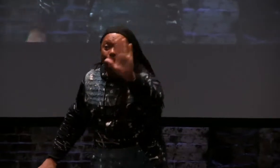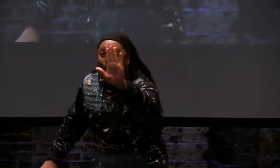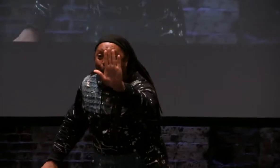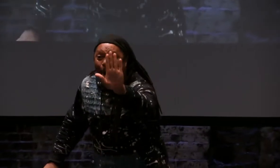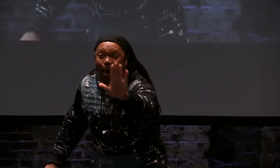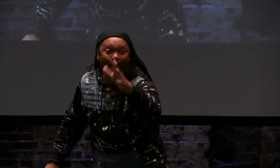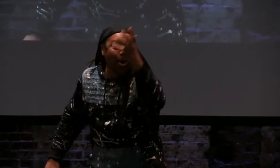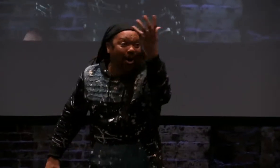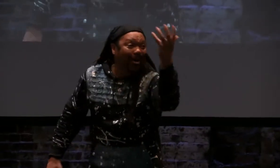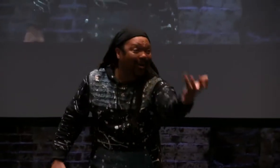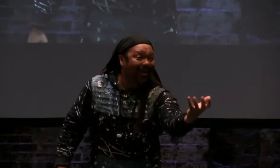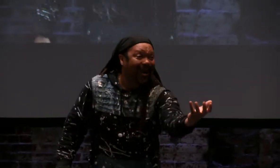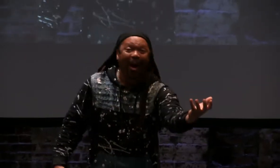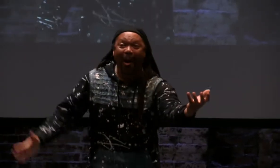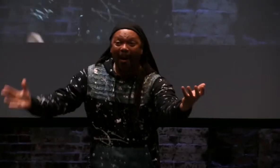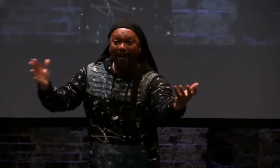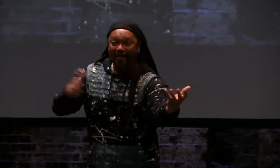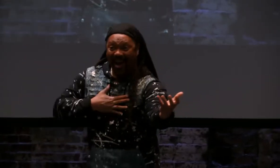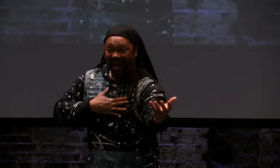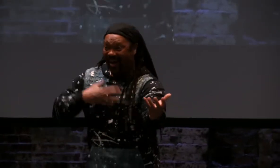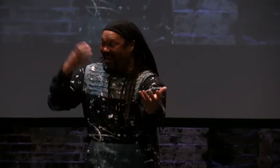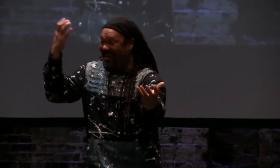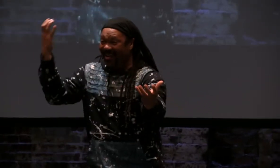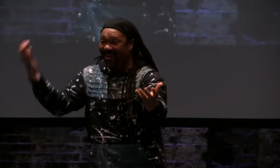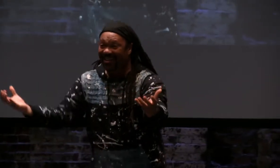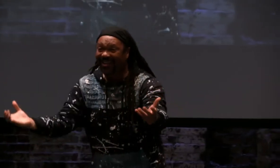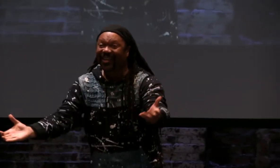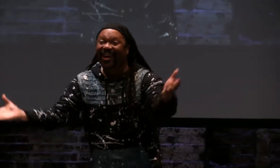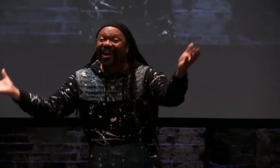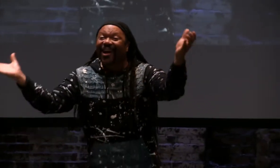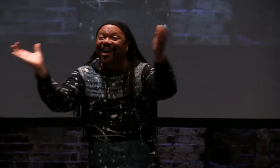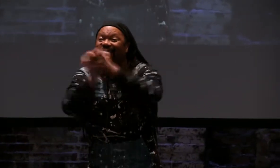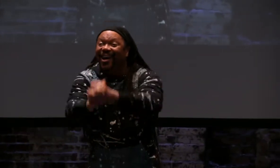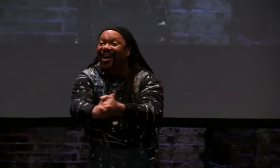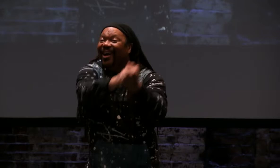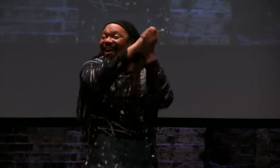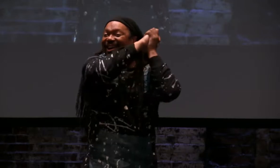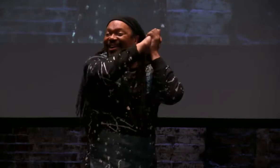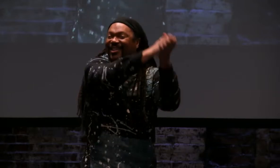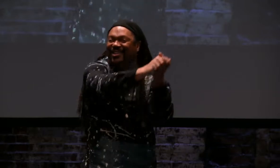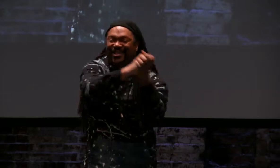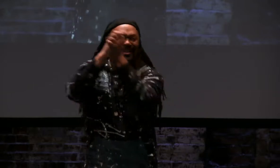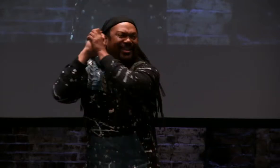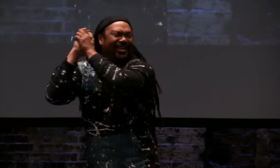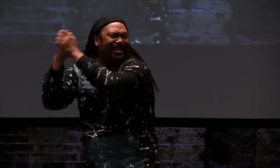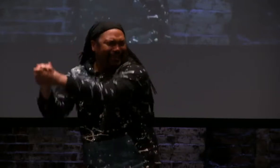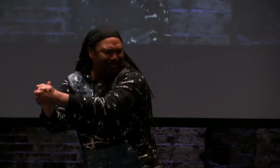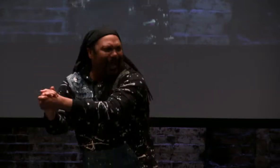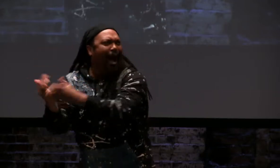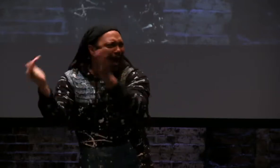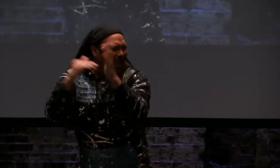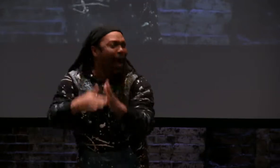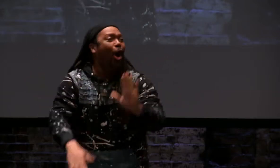[Male Interpreter 2] Again, people, your hands and my hands become our hands.